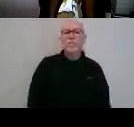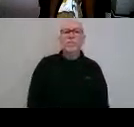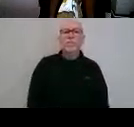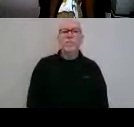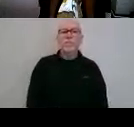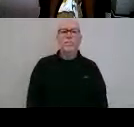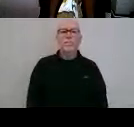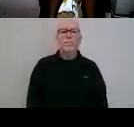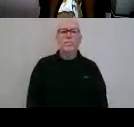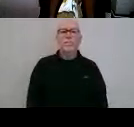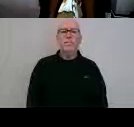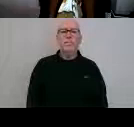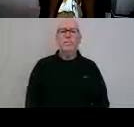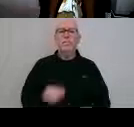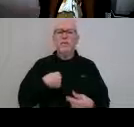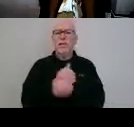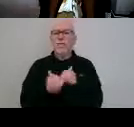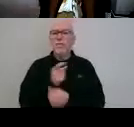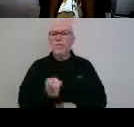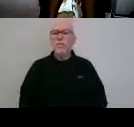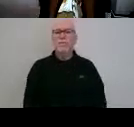and I love you.